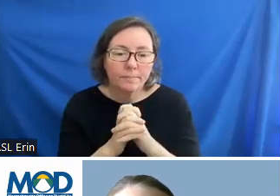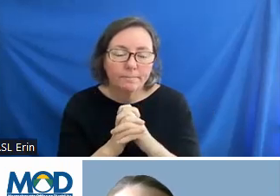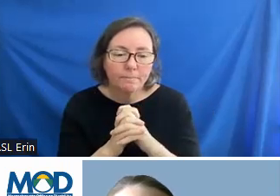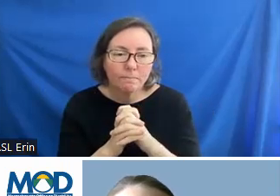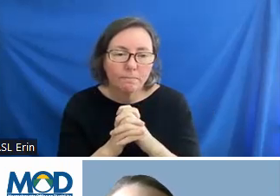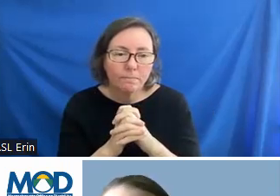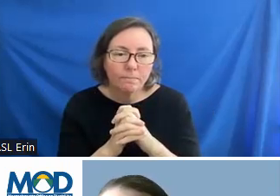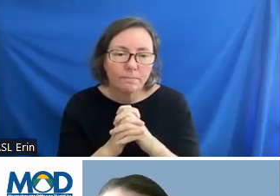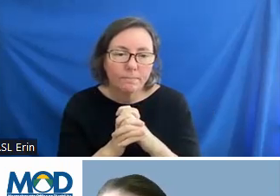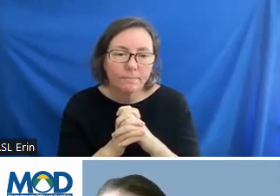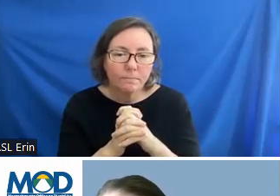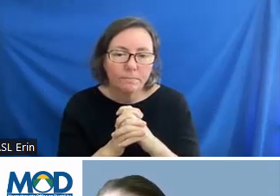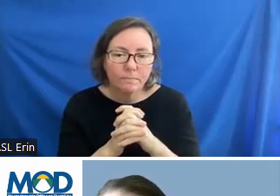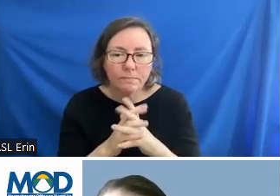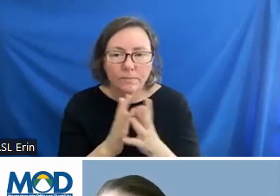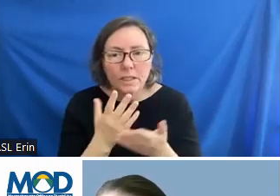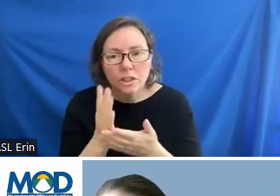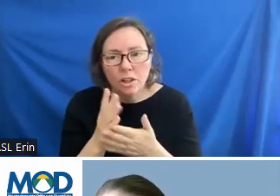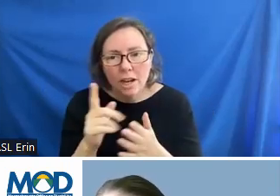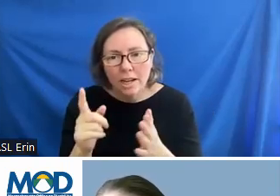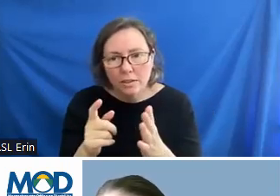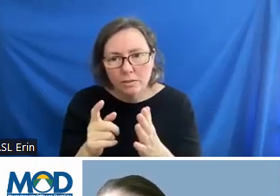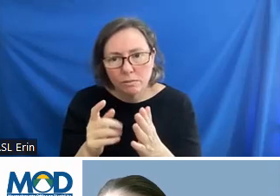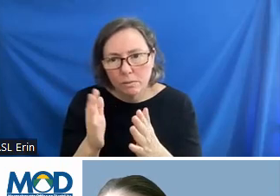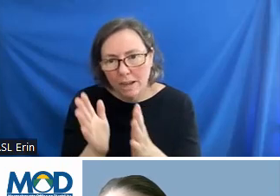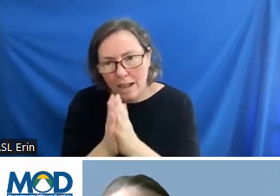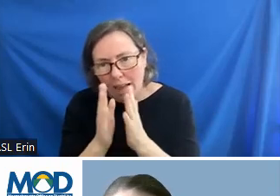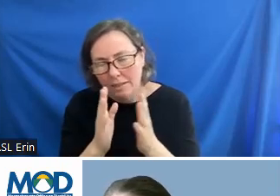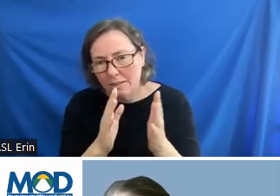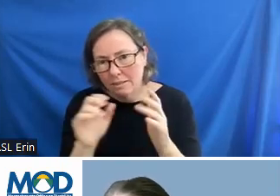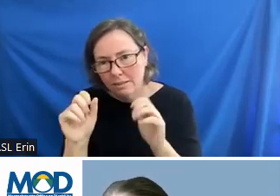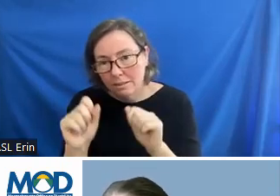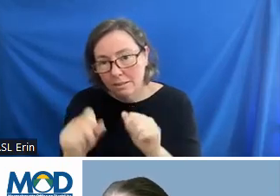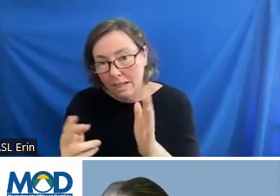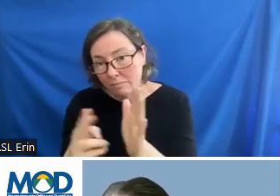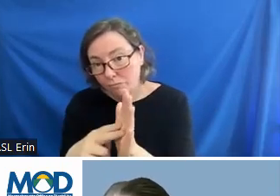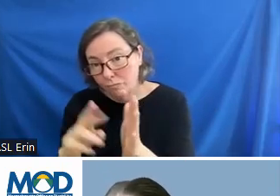So, you know, it's okay to ask to talk to the provider directly. Don't necessarily feel shy